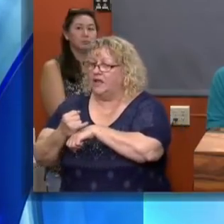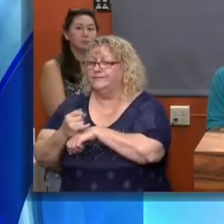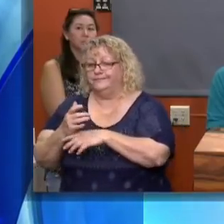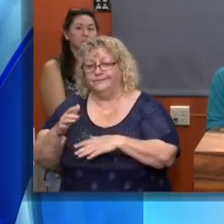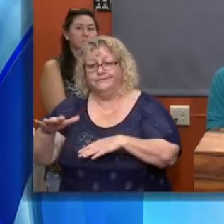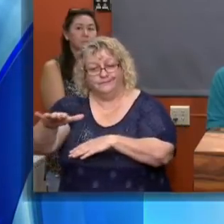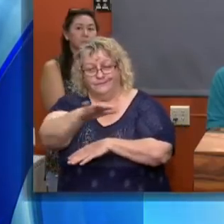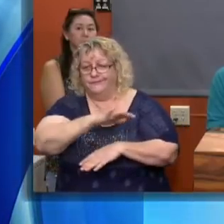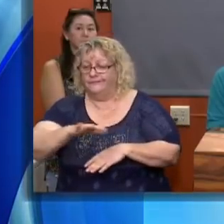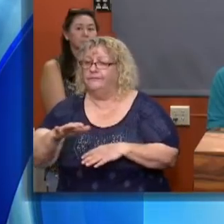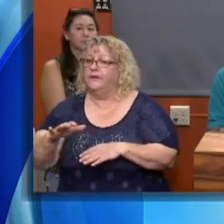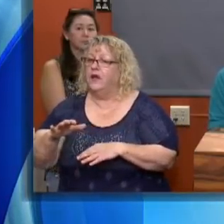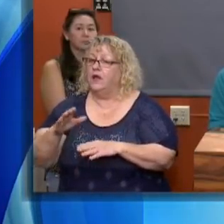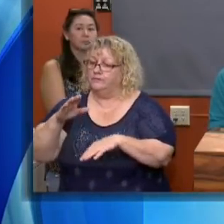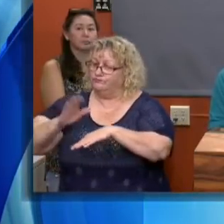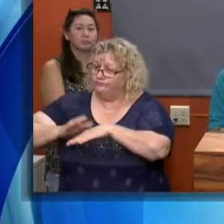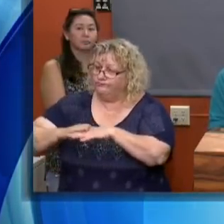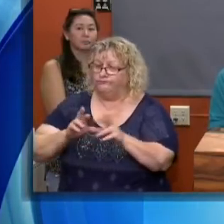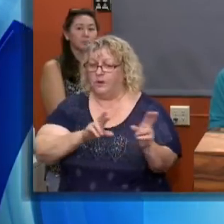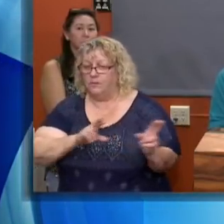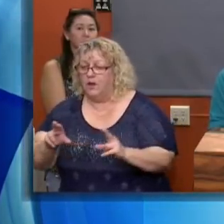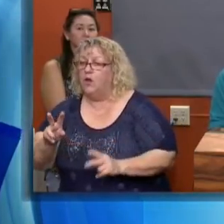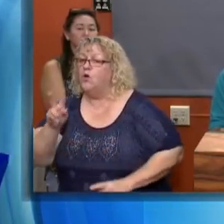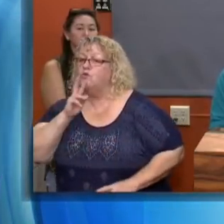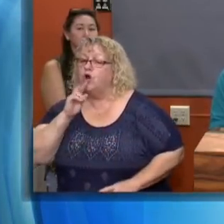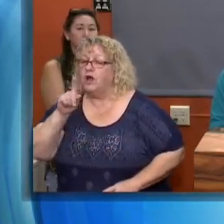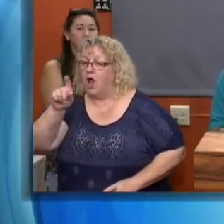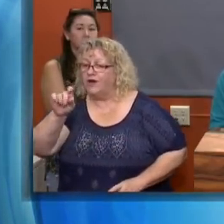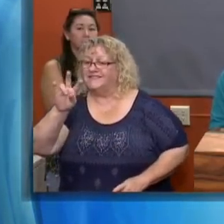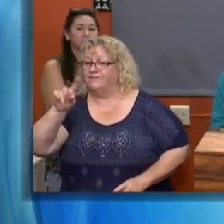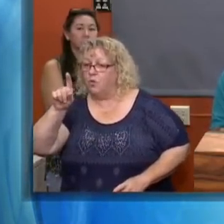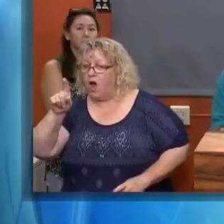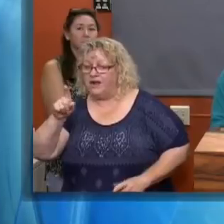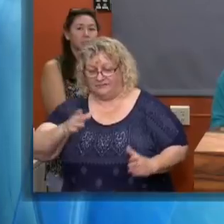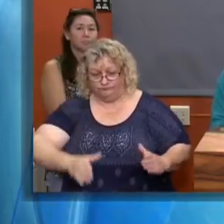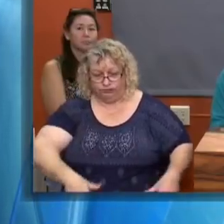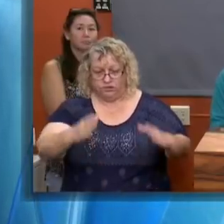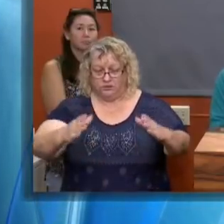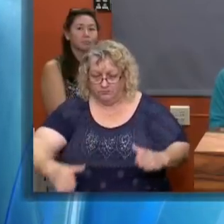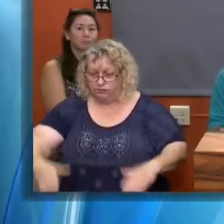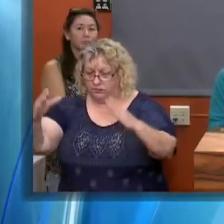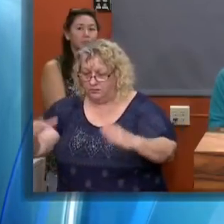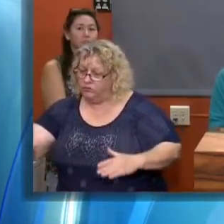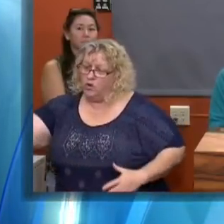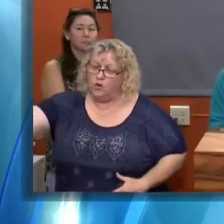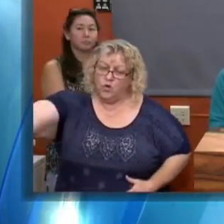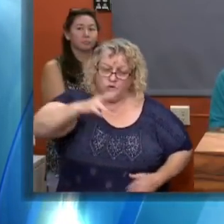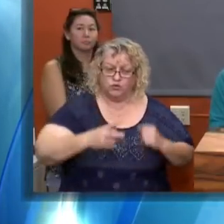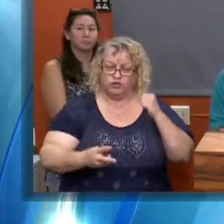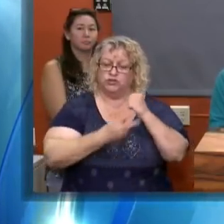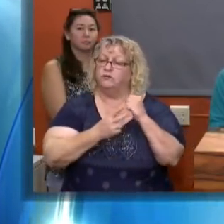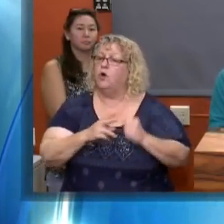SO BEFORE HURRICANE COMES, WE ARE ISLANDWIDE IN THE DO THE PRECAUTIONARY APPROACH OF